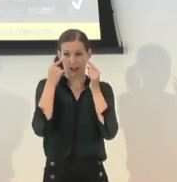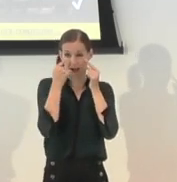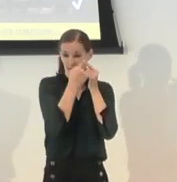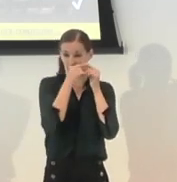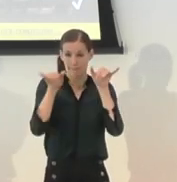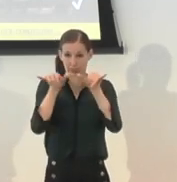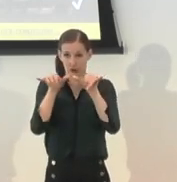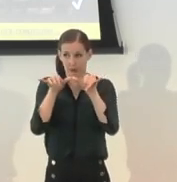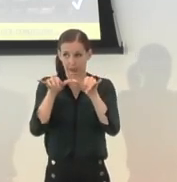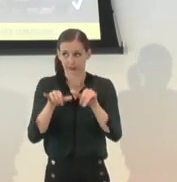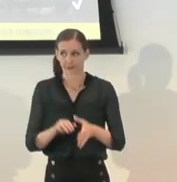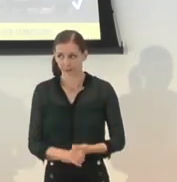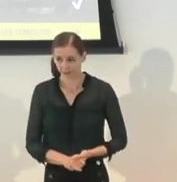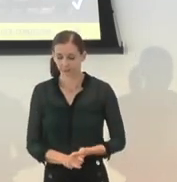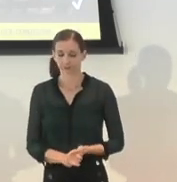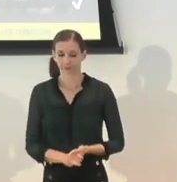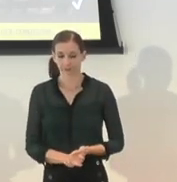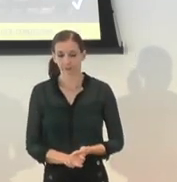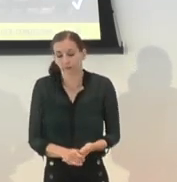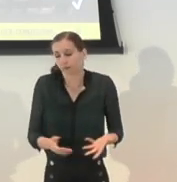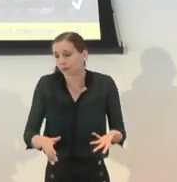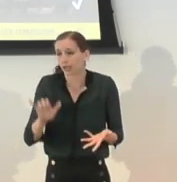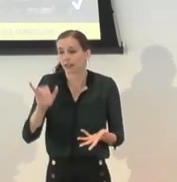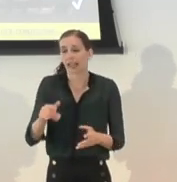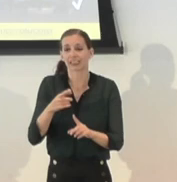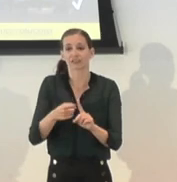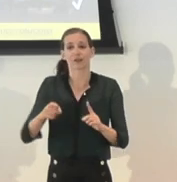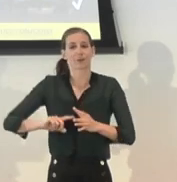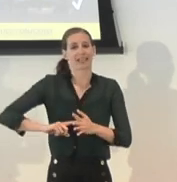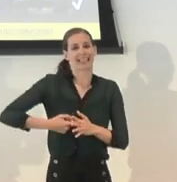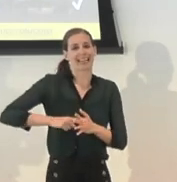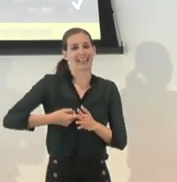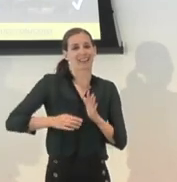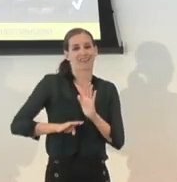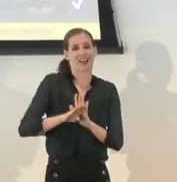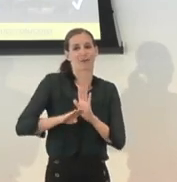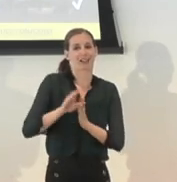So that is just coming from the developmental side -- develop inside, not including the